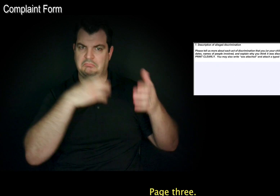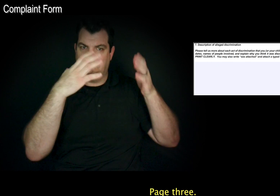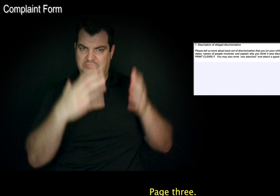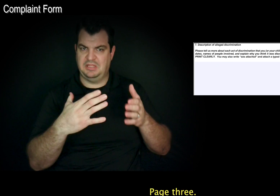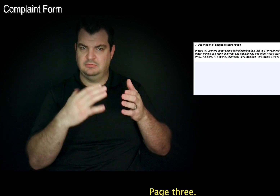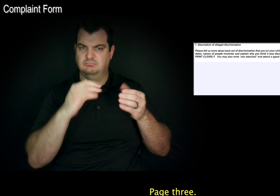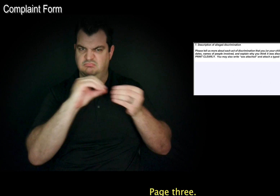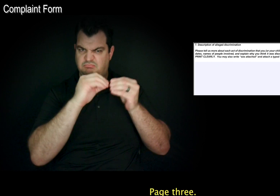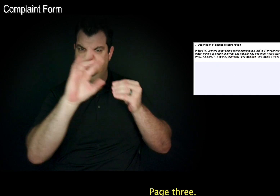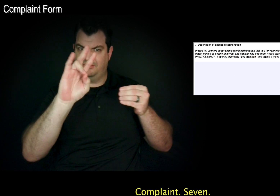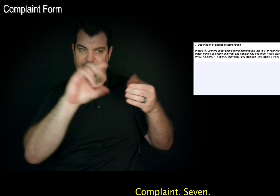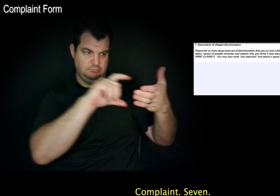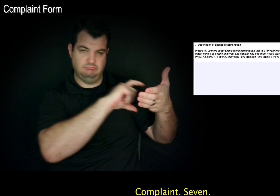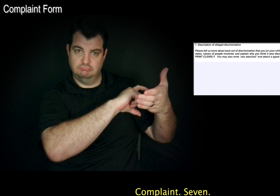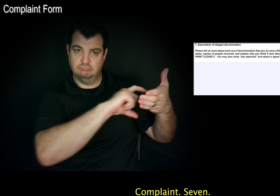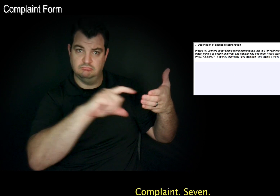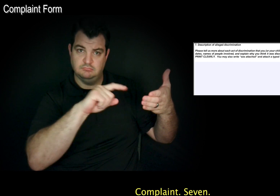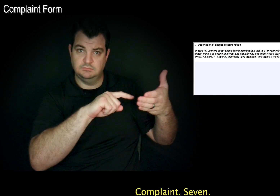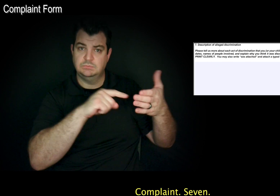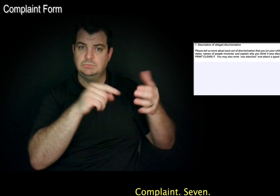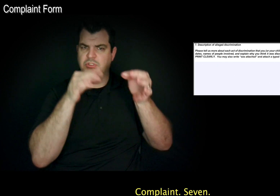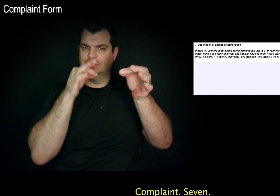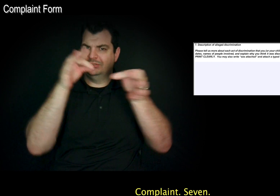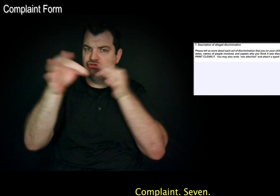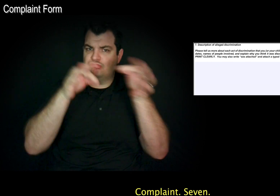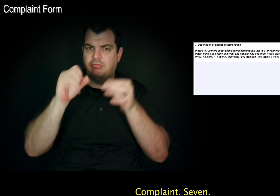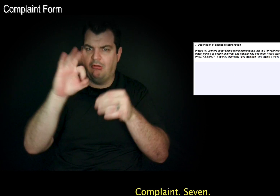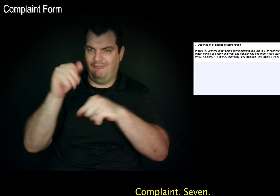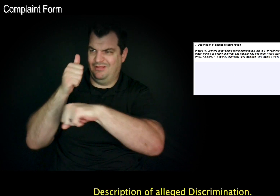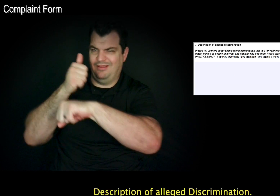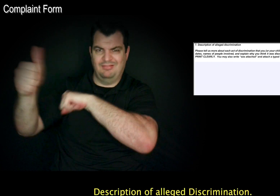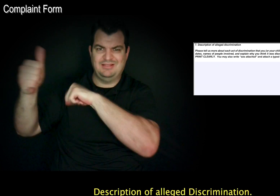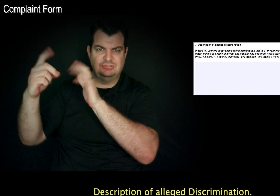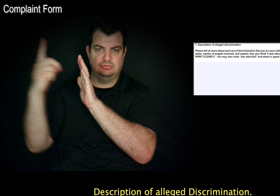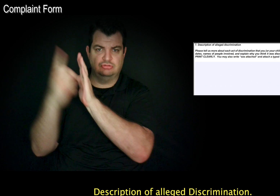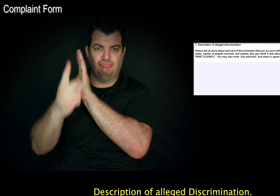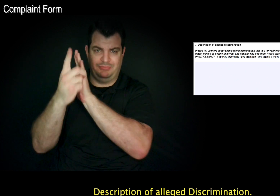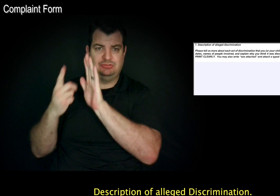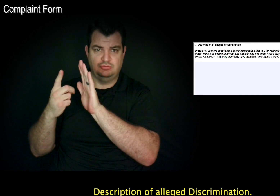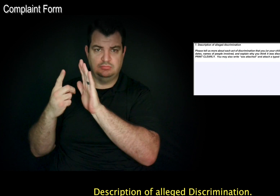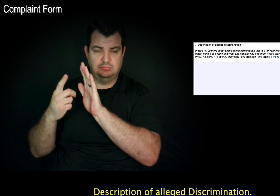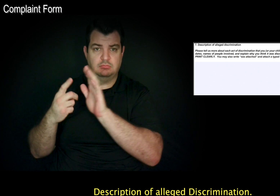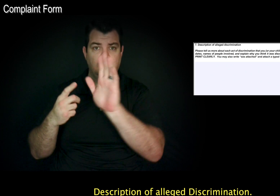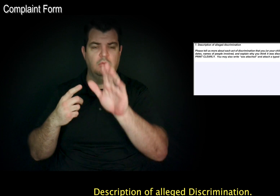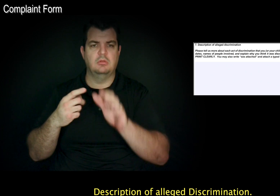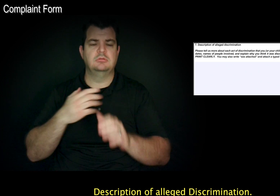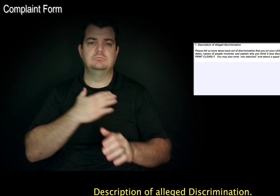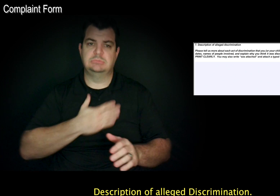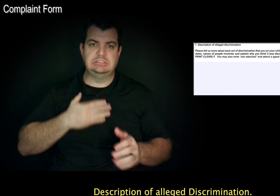Page three. Complaint. Seven. Description of alleged Discrimination.